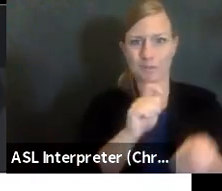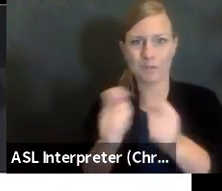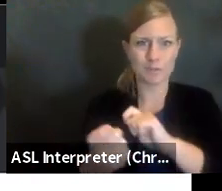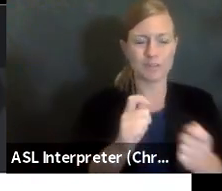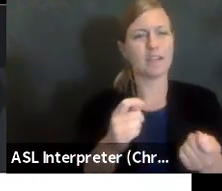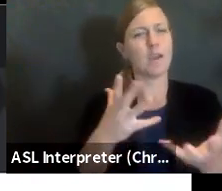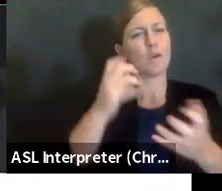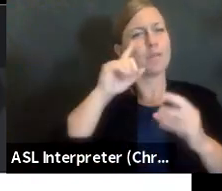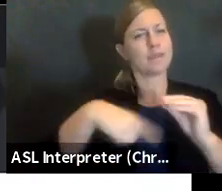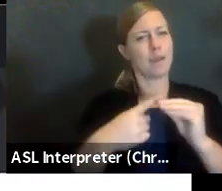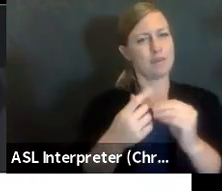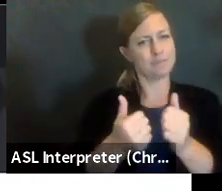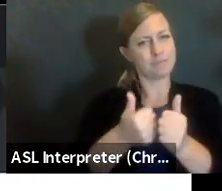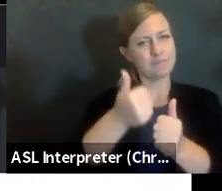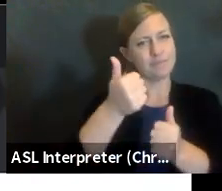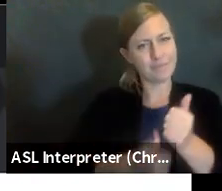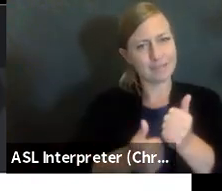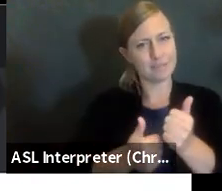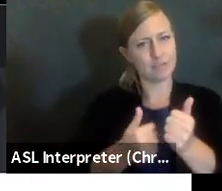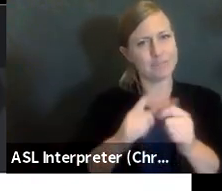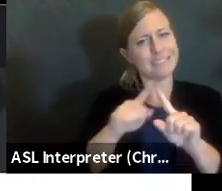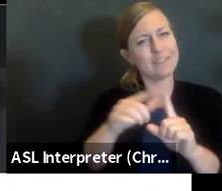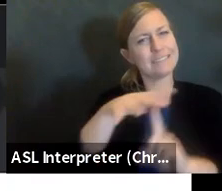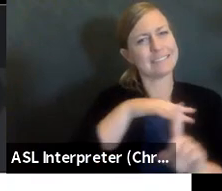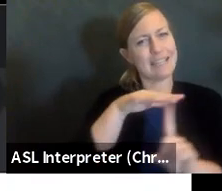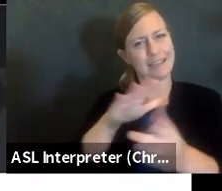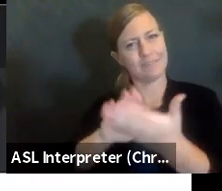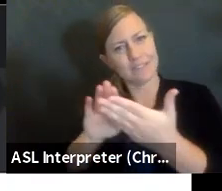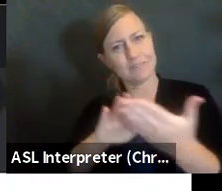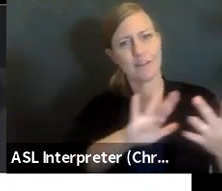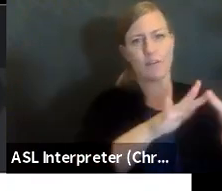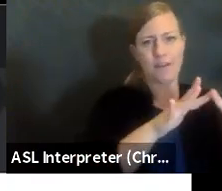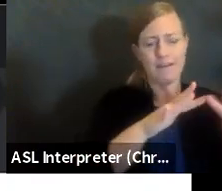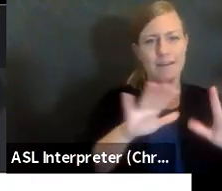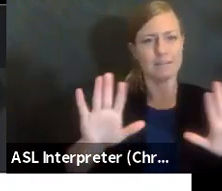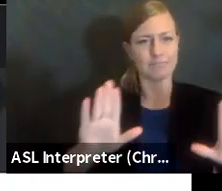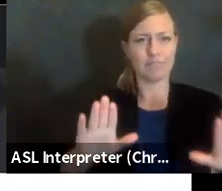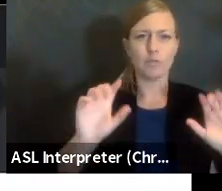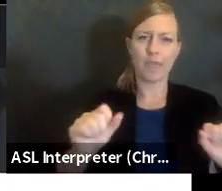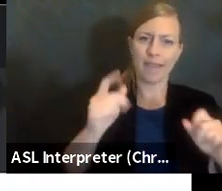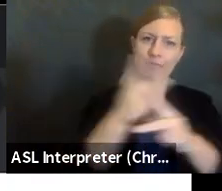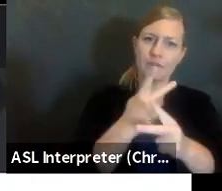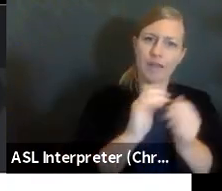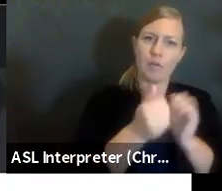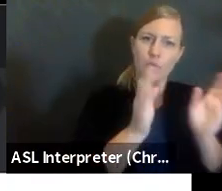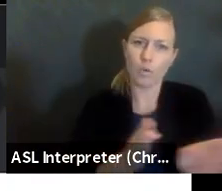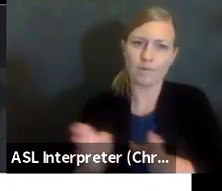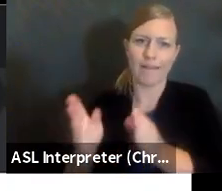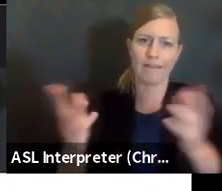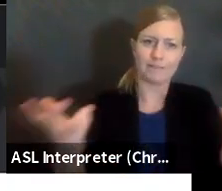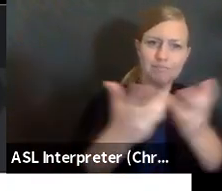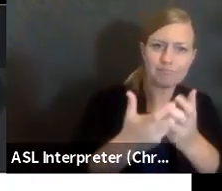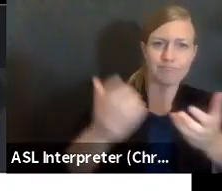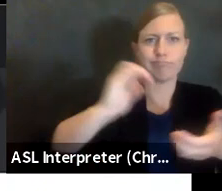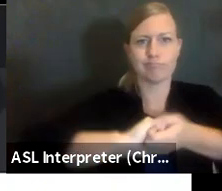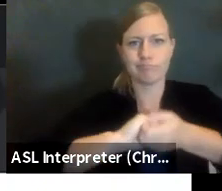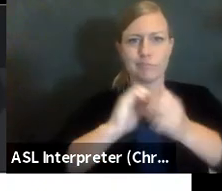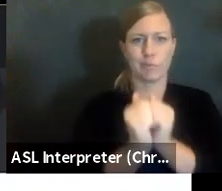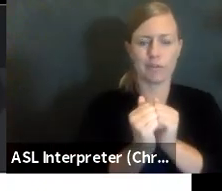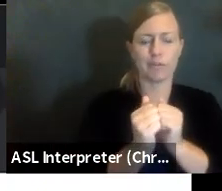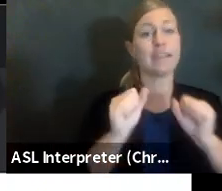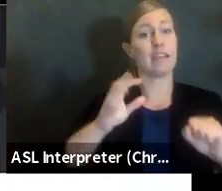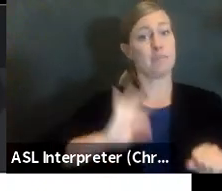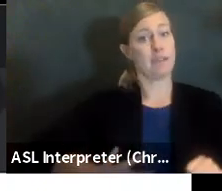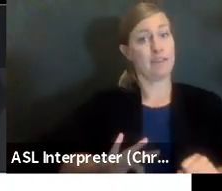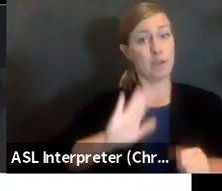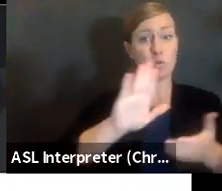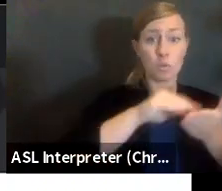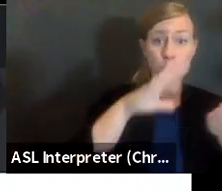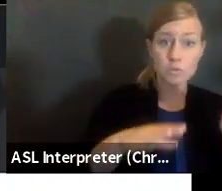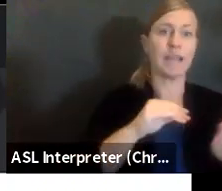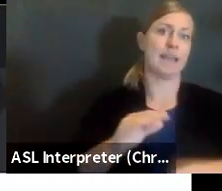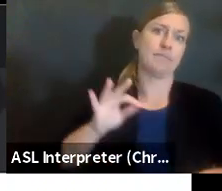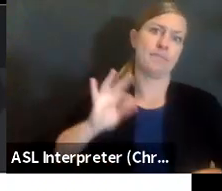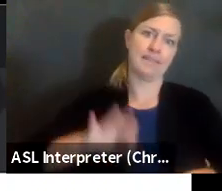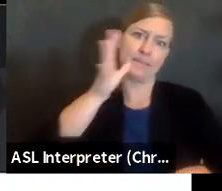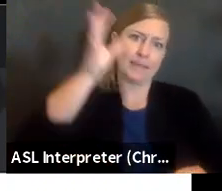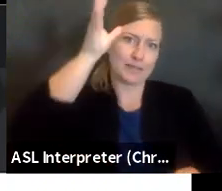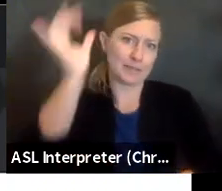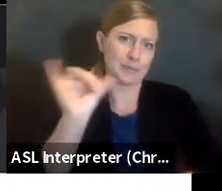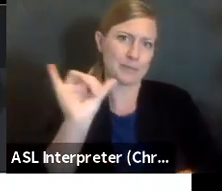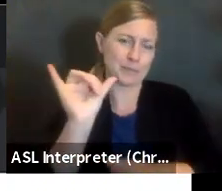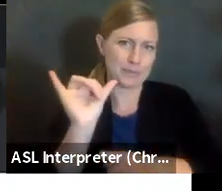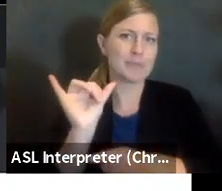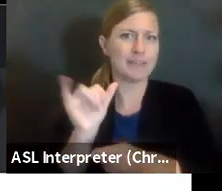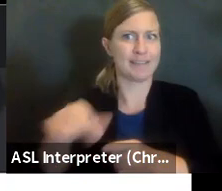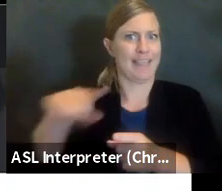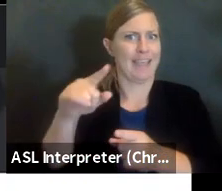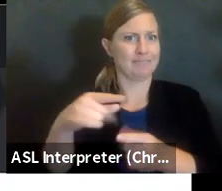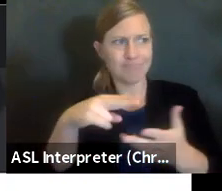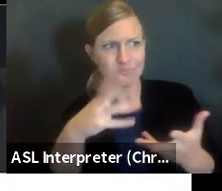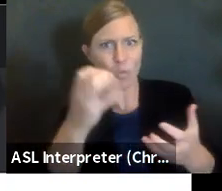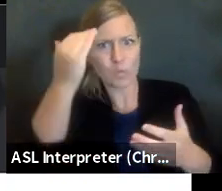ESD 112 - Katherine Livick: when students are home because this can create a consistency of organization that can be really beneficial for your students and your parents because your parents are going to be wanting to know what their students are working on as well.